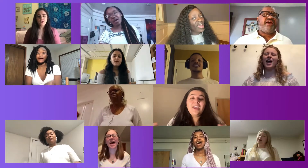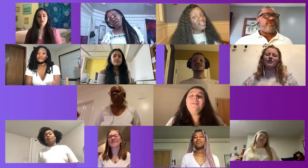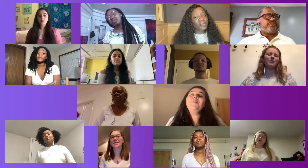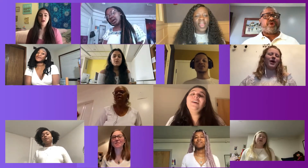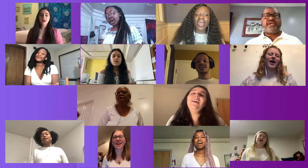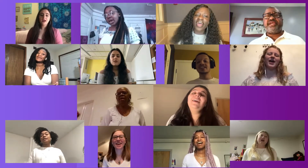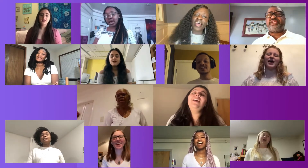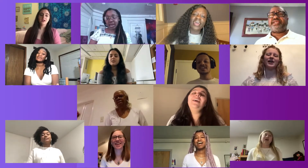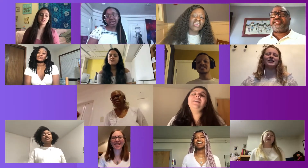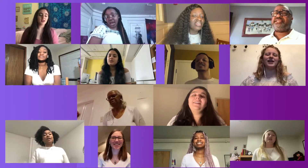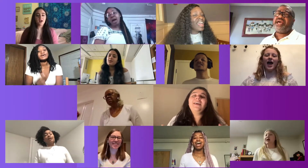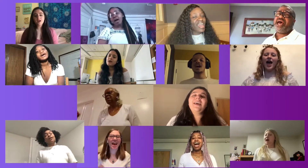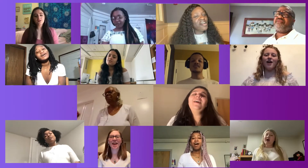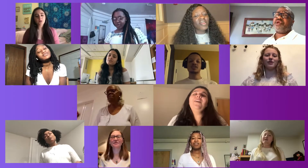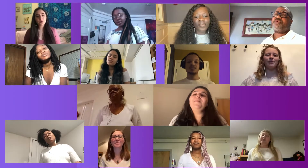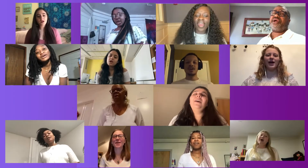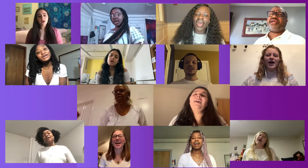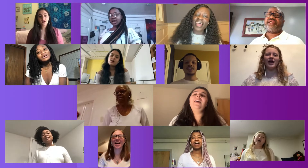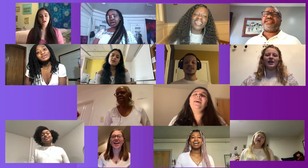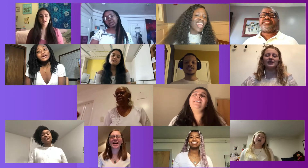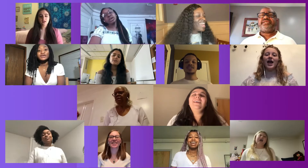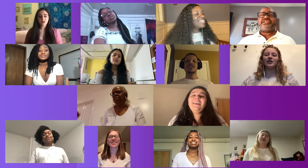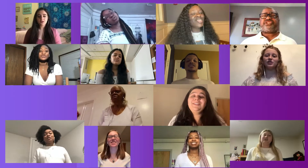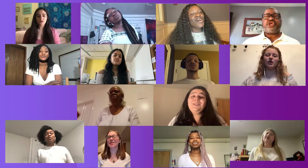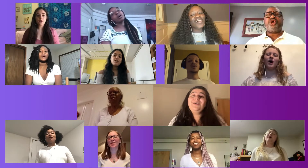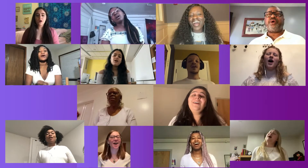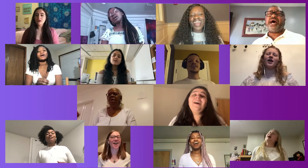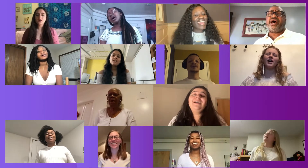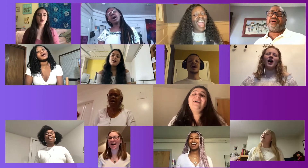Every praise, every praise is to our God